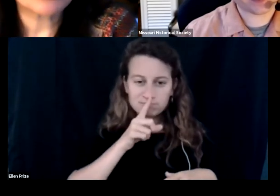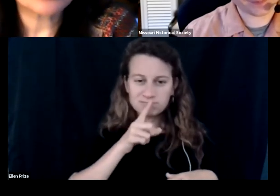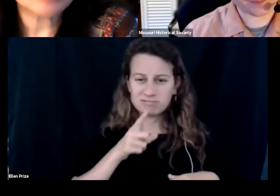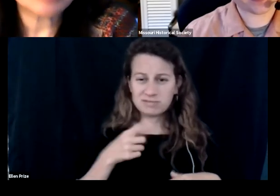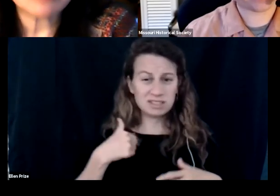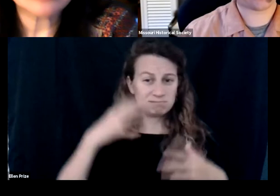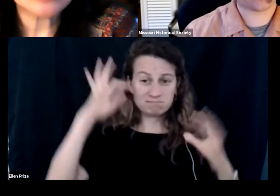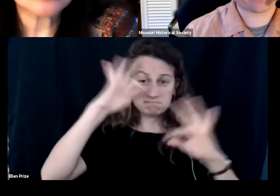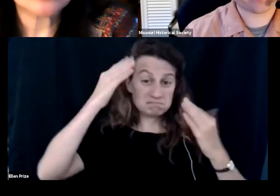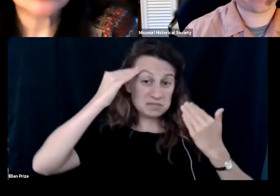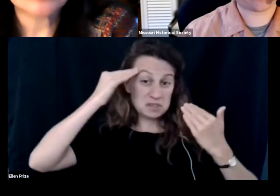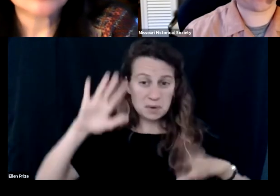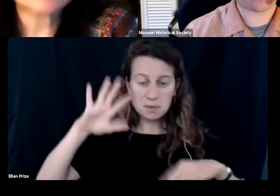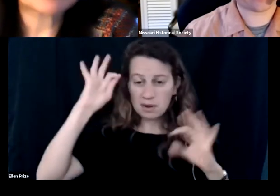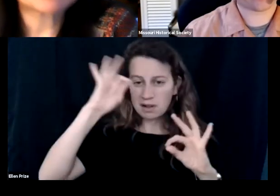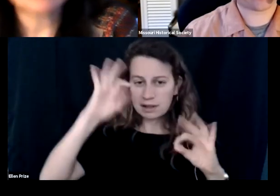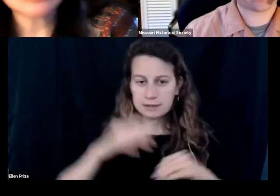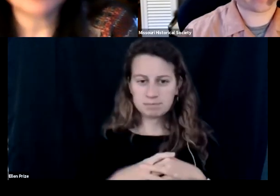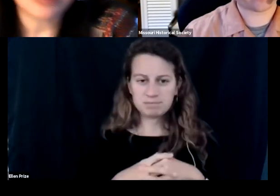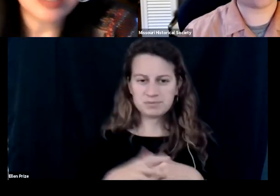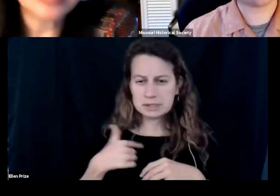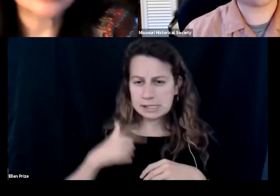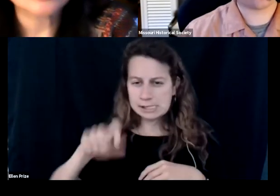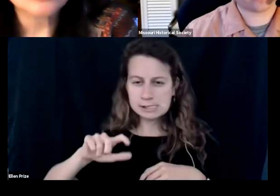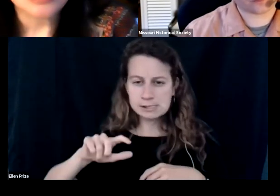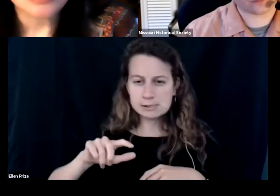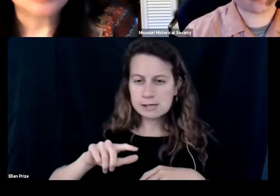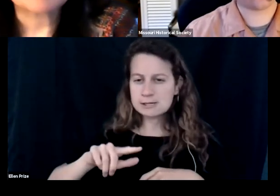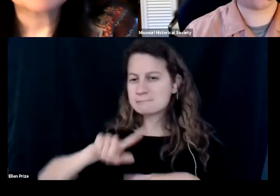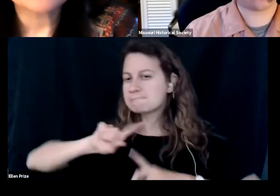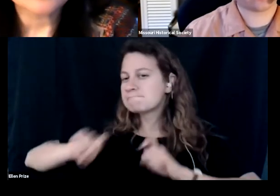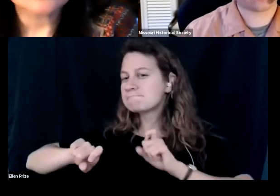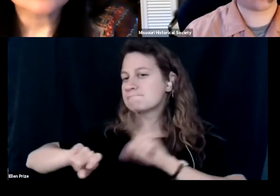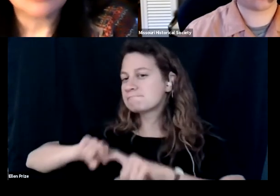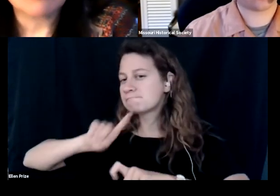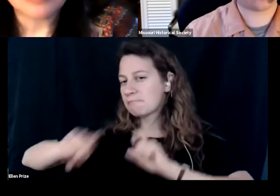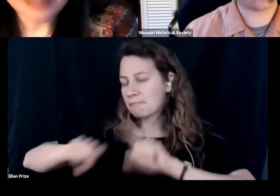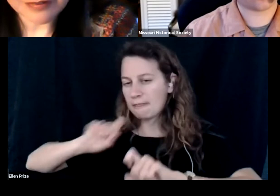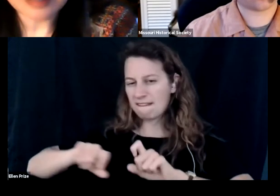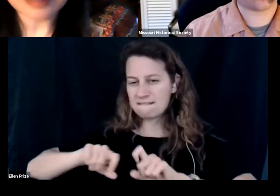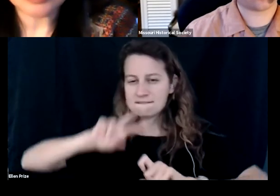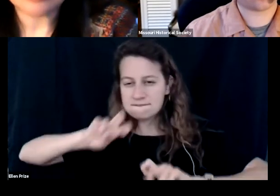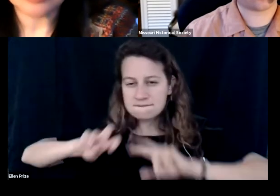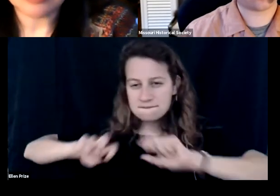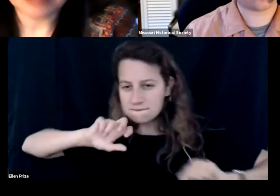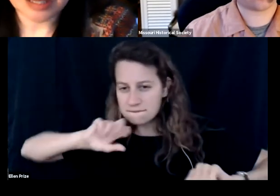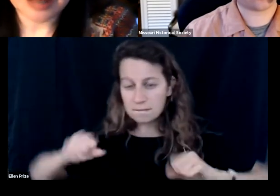right? We're getting Muslims detained. without really what's